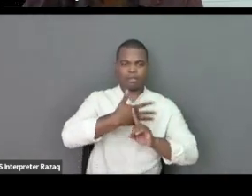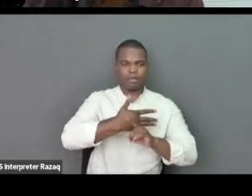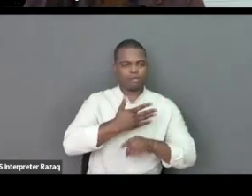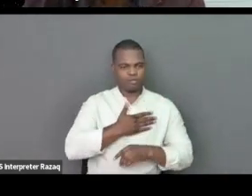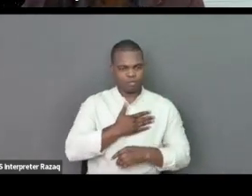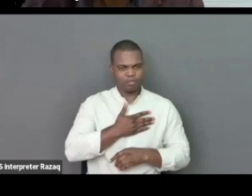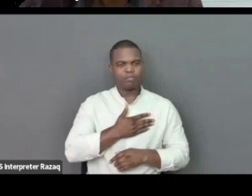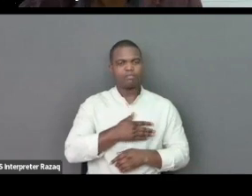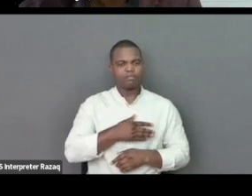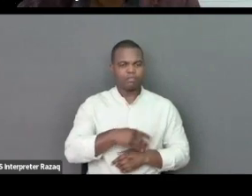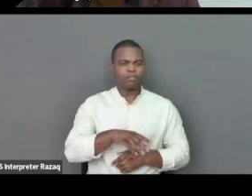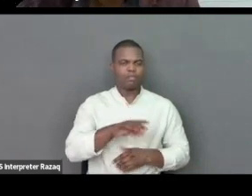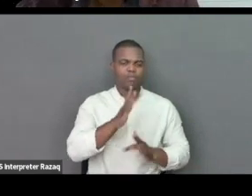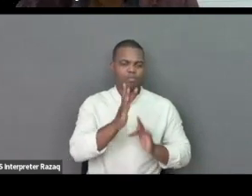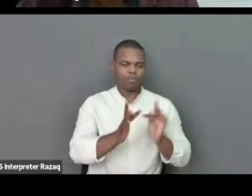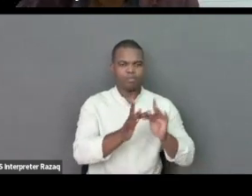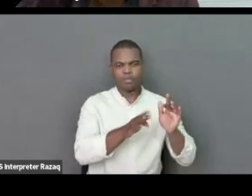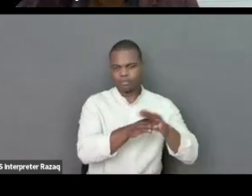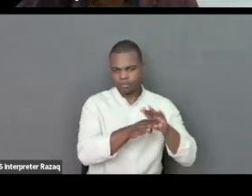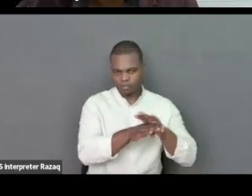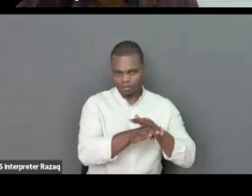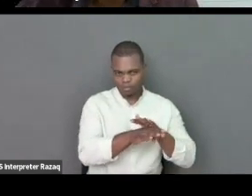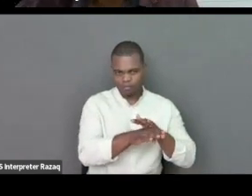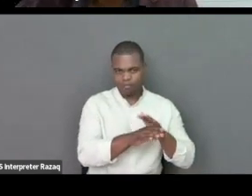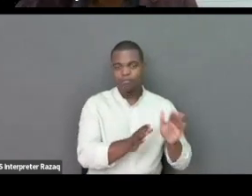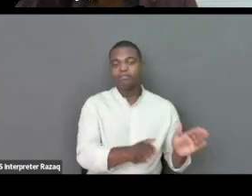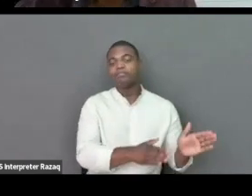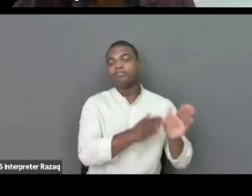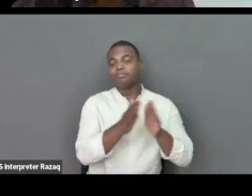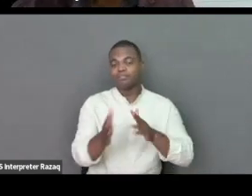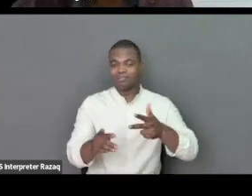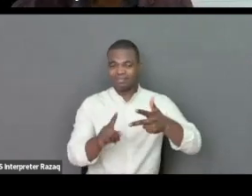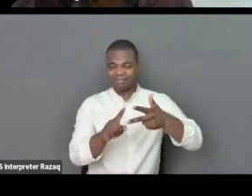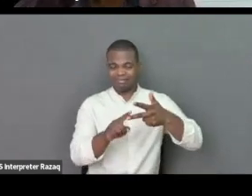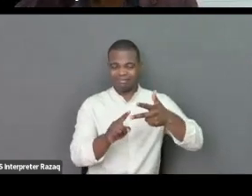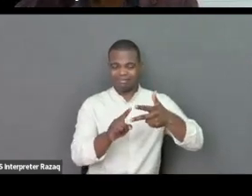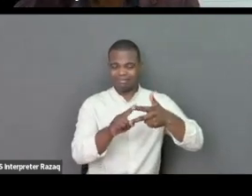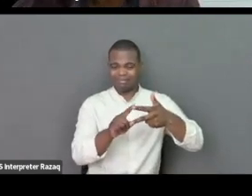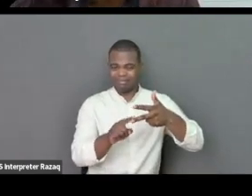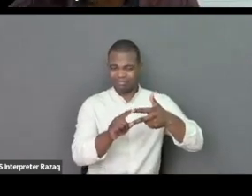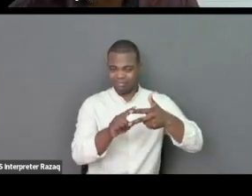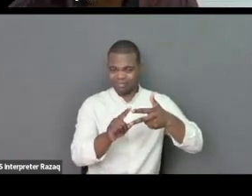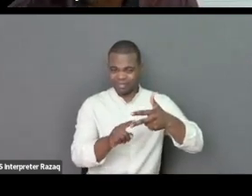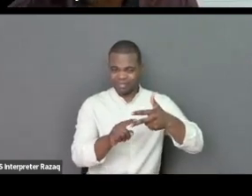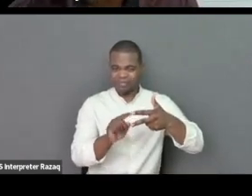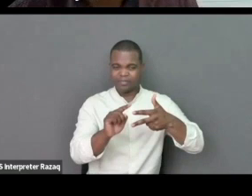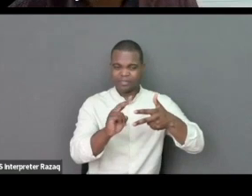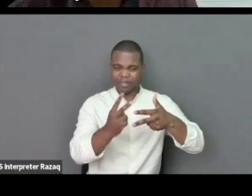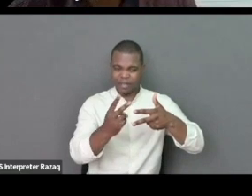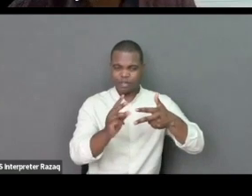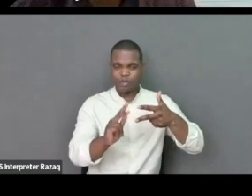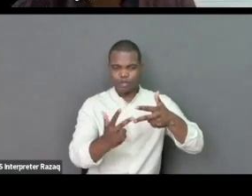says why feedback is important